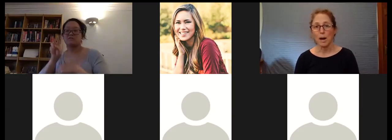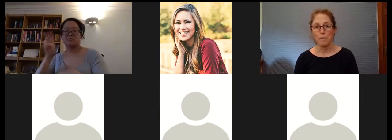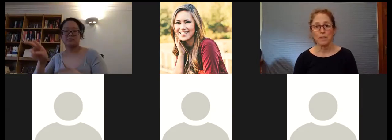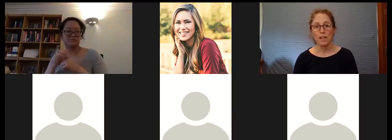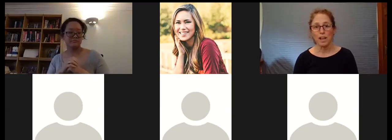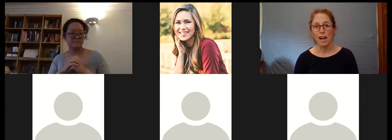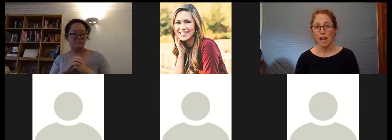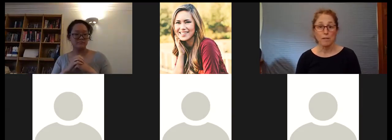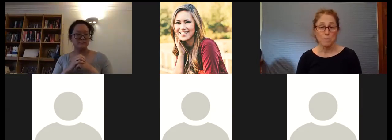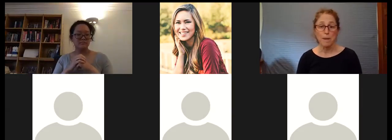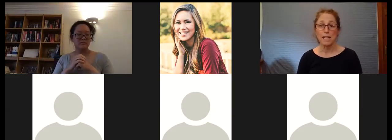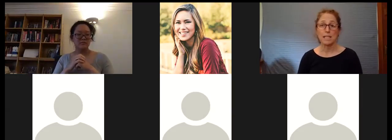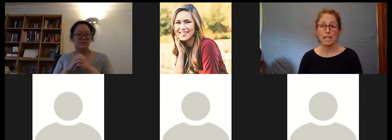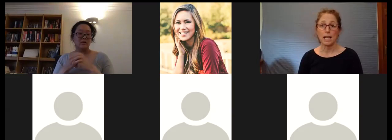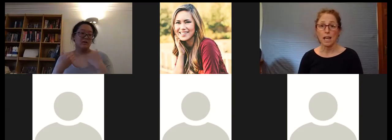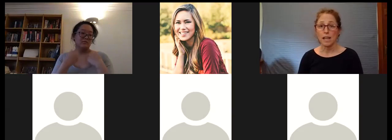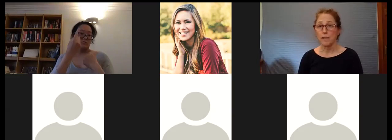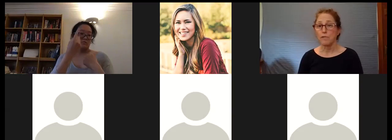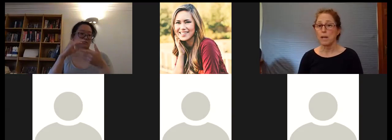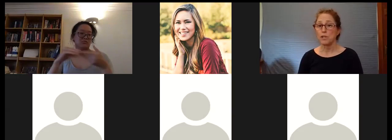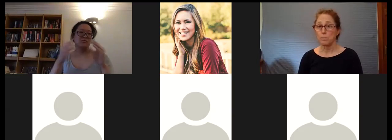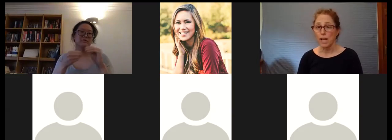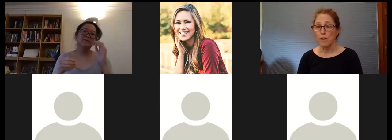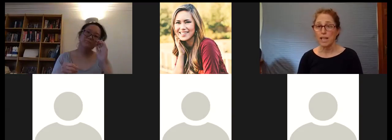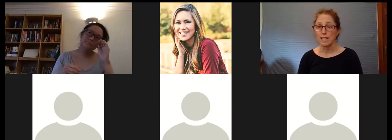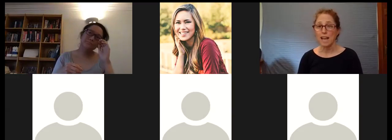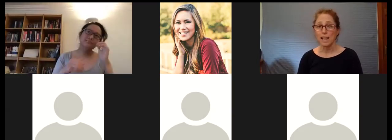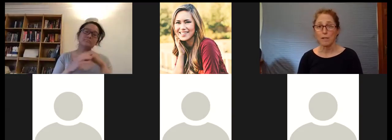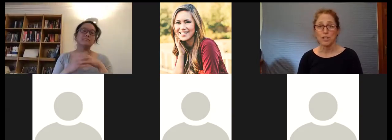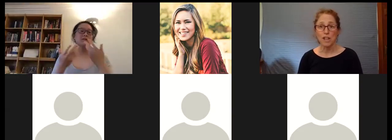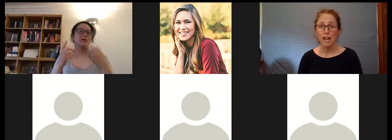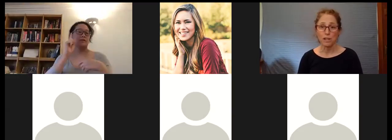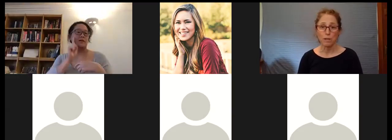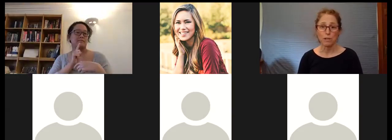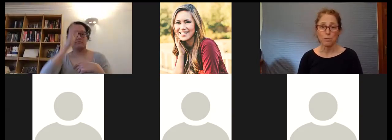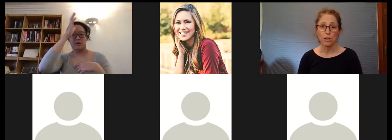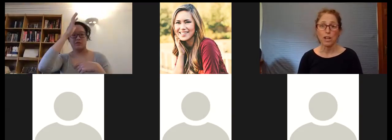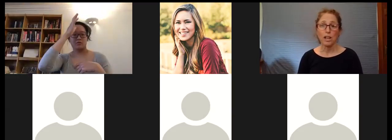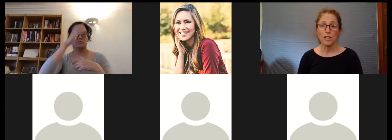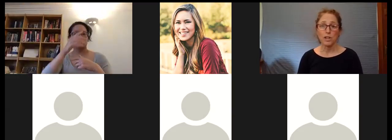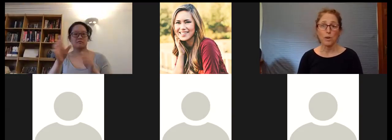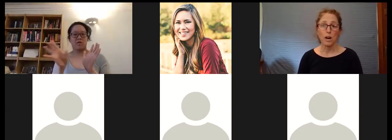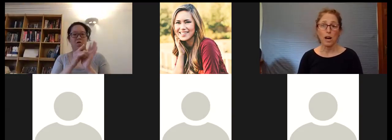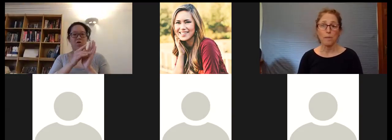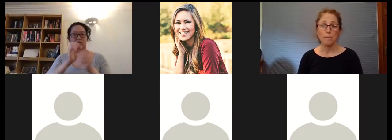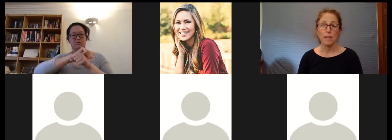I depend on seeing the information being put out in sign language and not in written word.